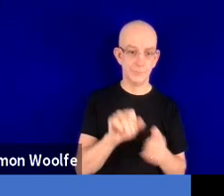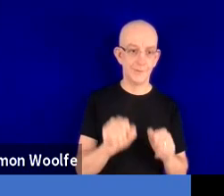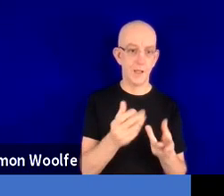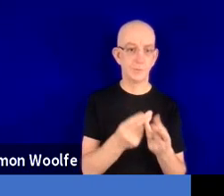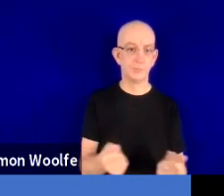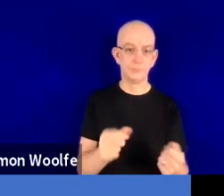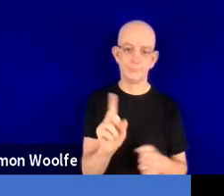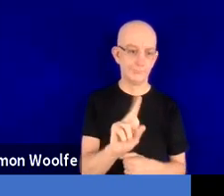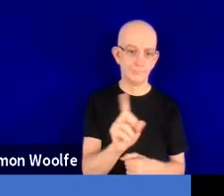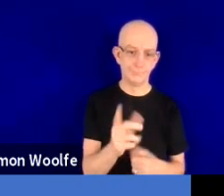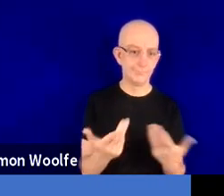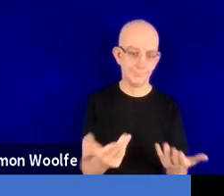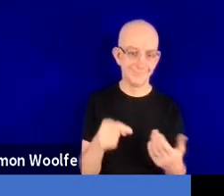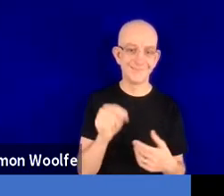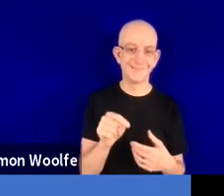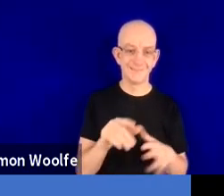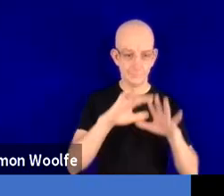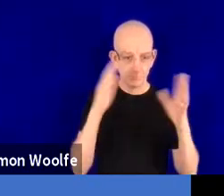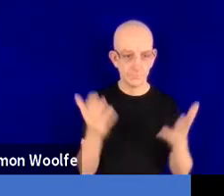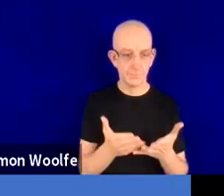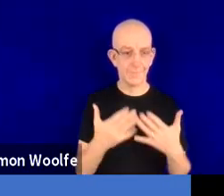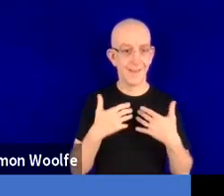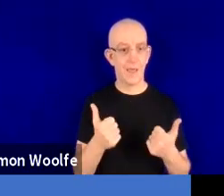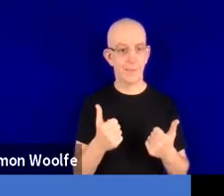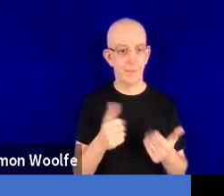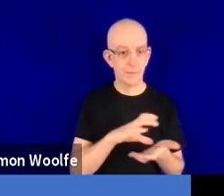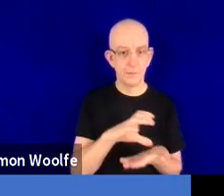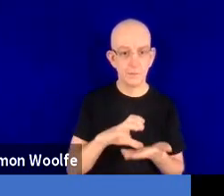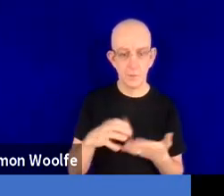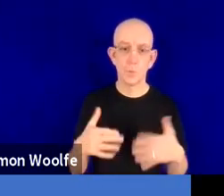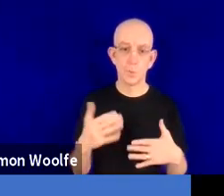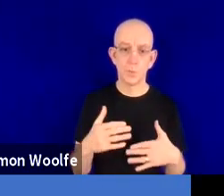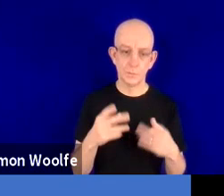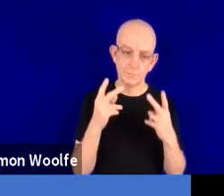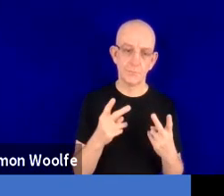If you choose group, for instance, poor people should get free health care immediately